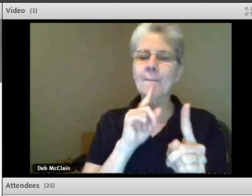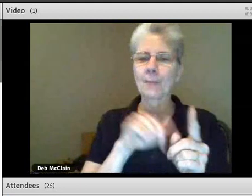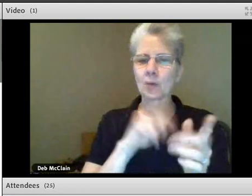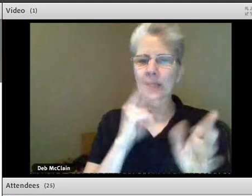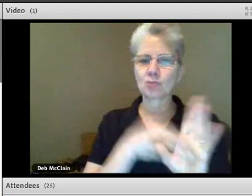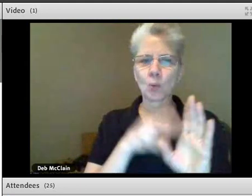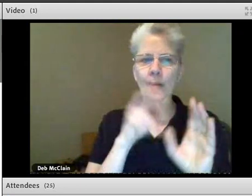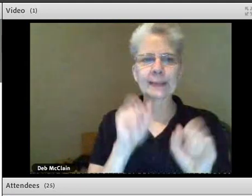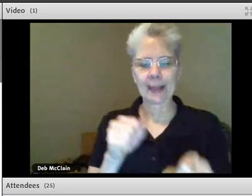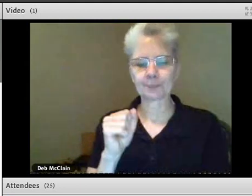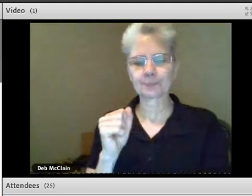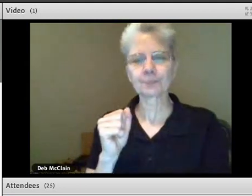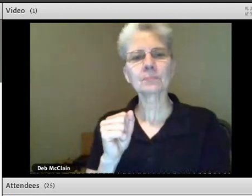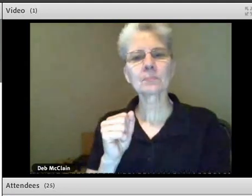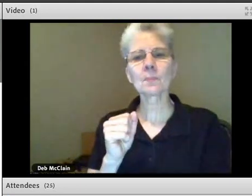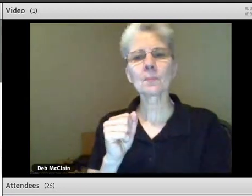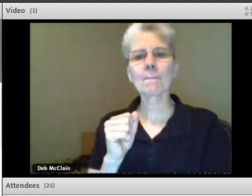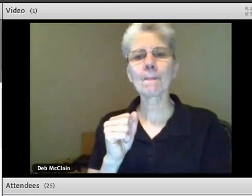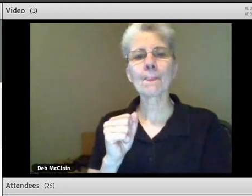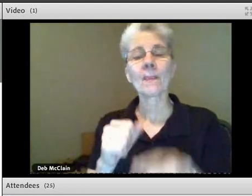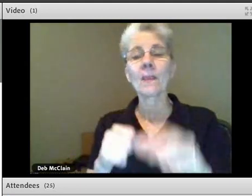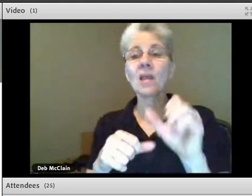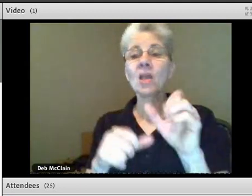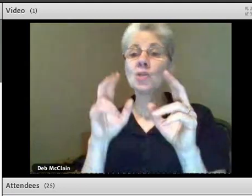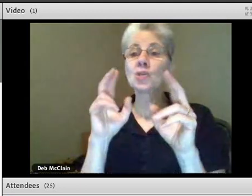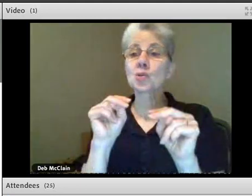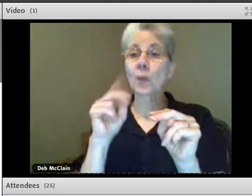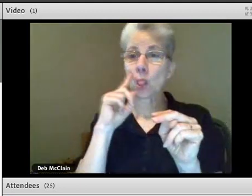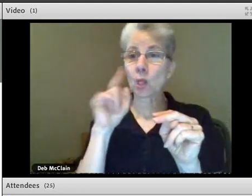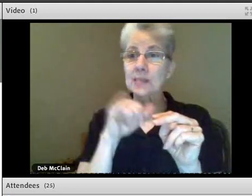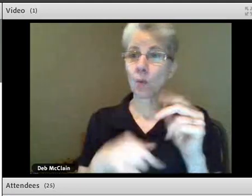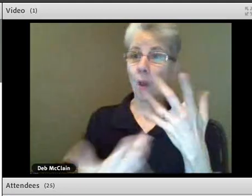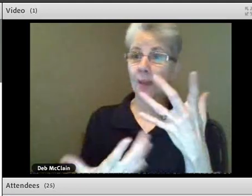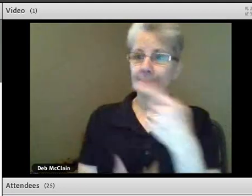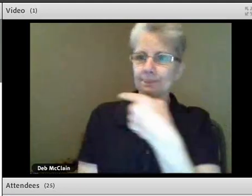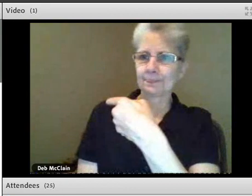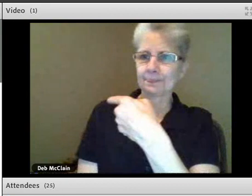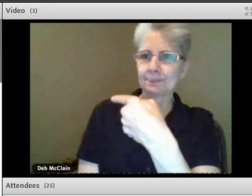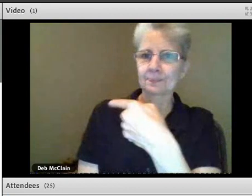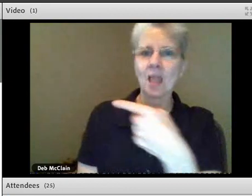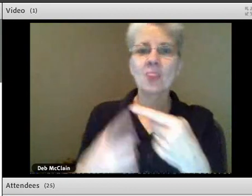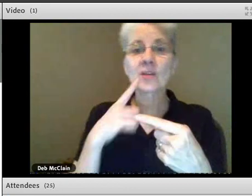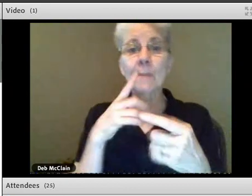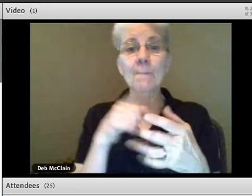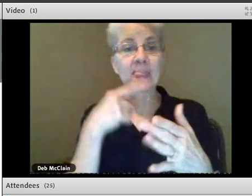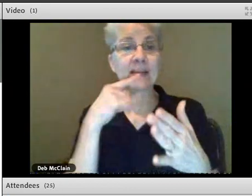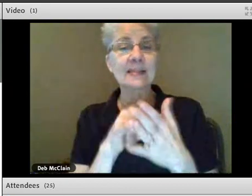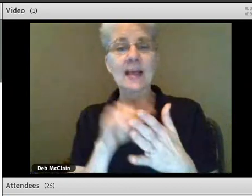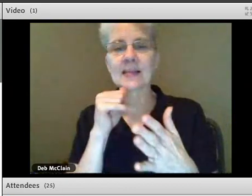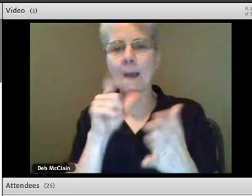So here is what the screen looks like. When you go to course settings, there's a button that says unpublished or published.